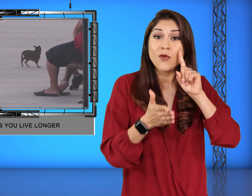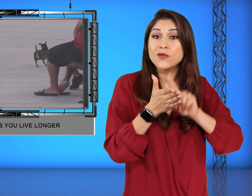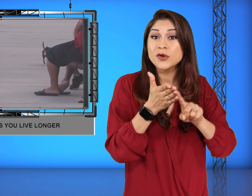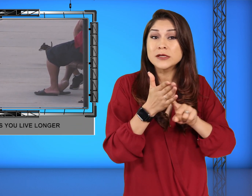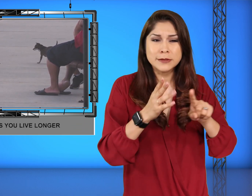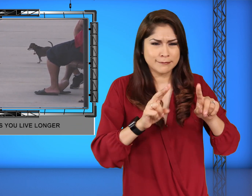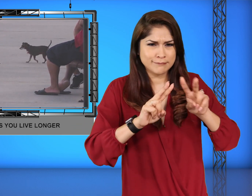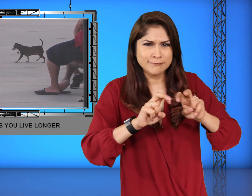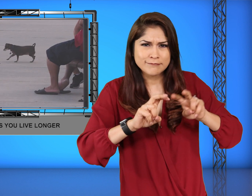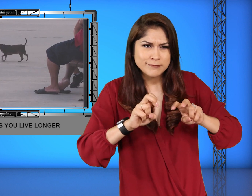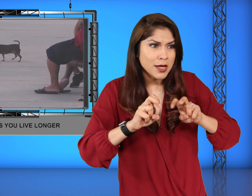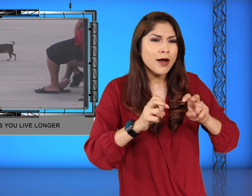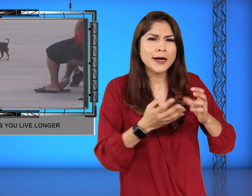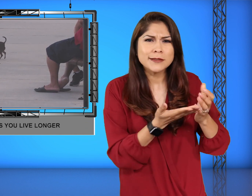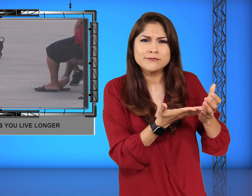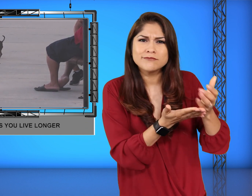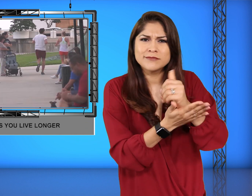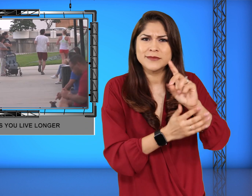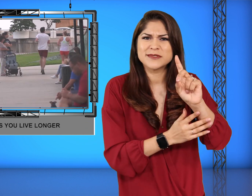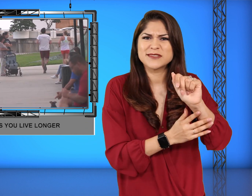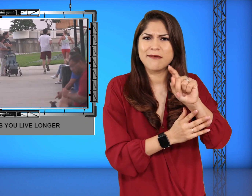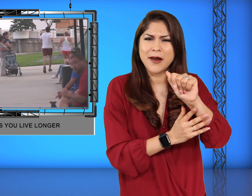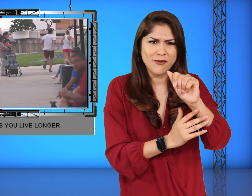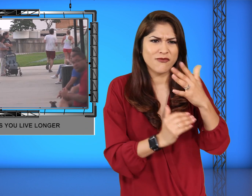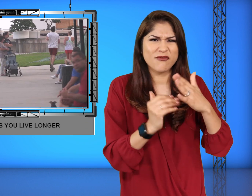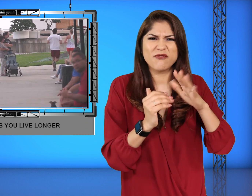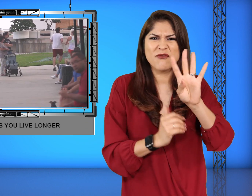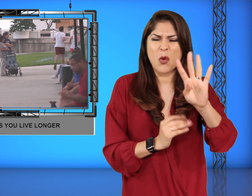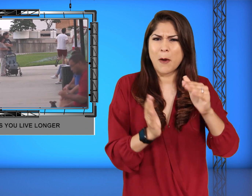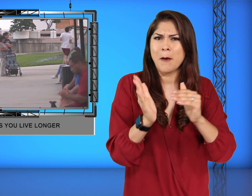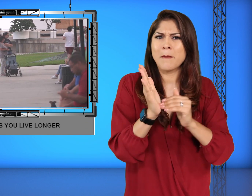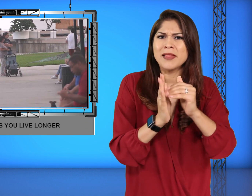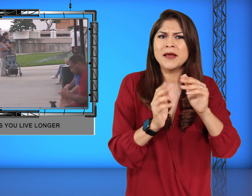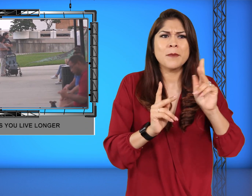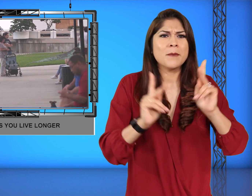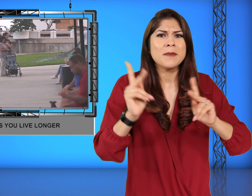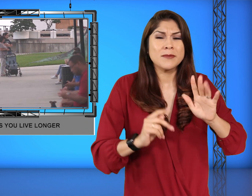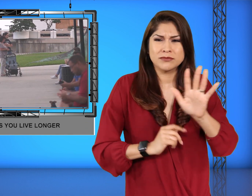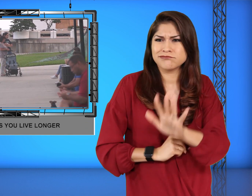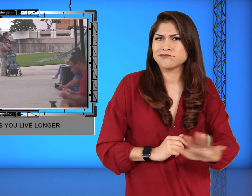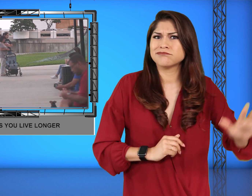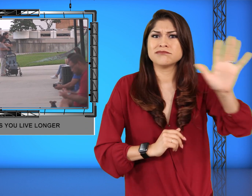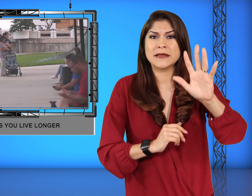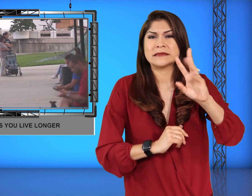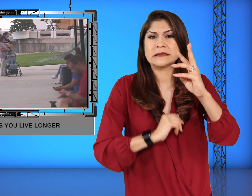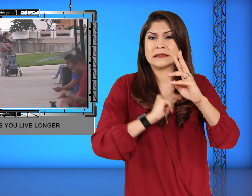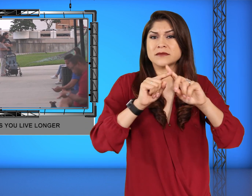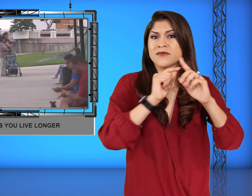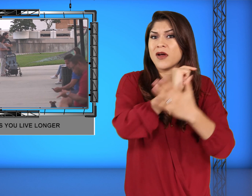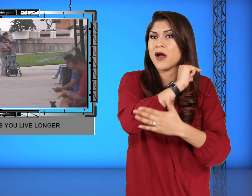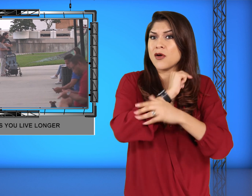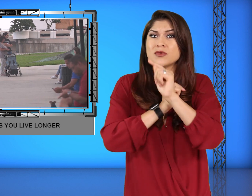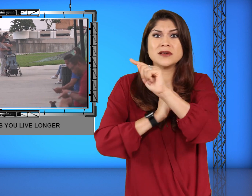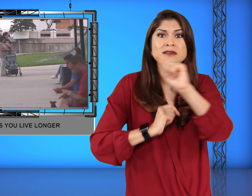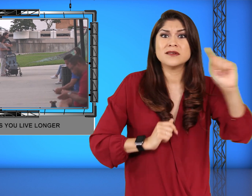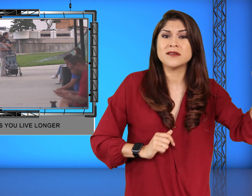Researchers analyzed data from four million people in six countries.